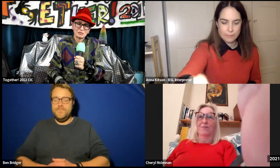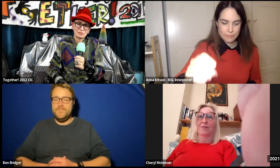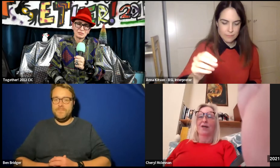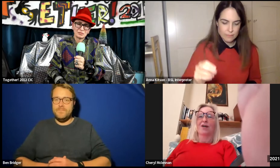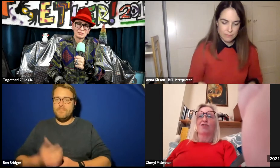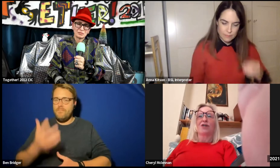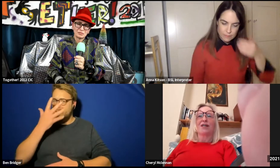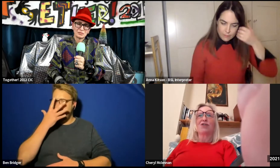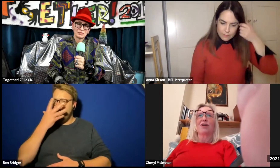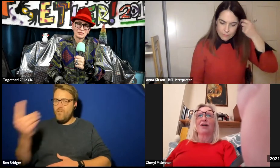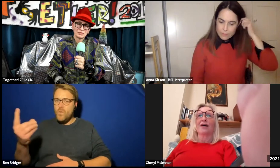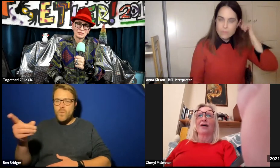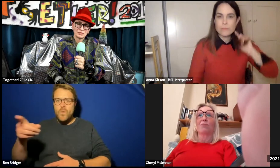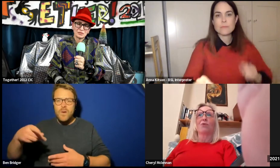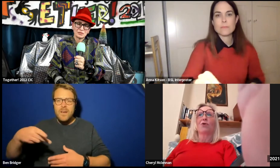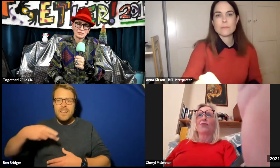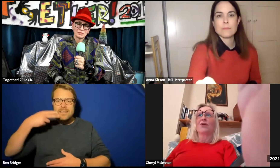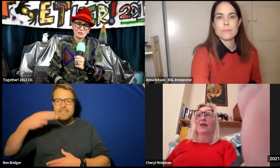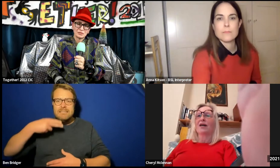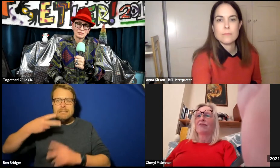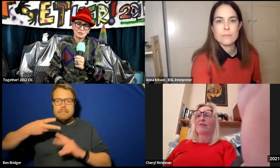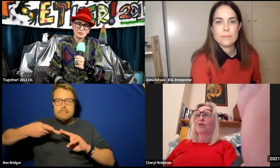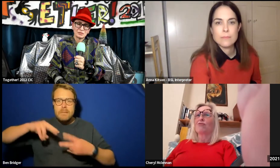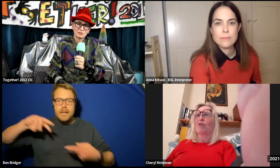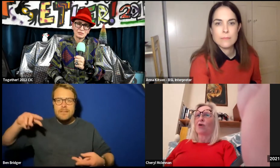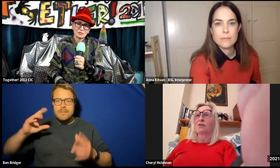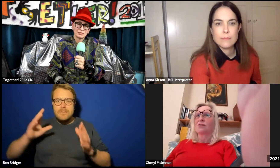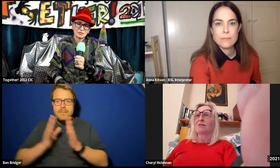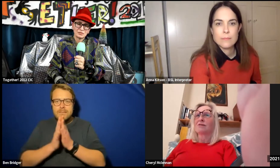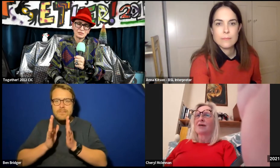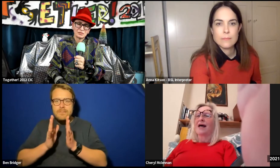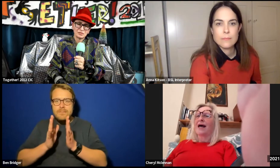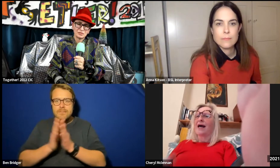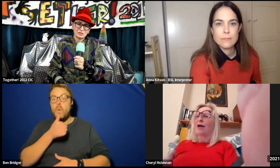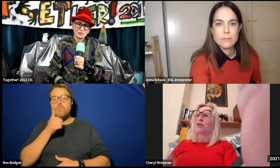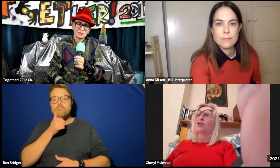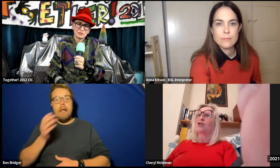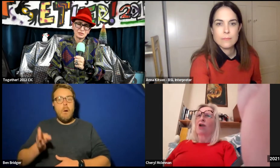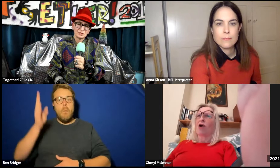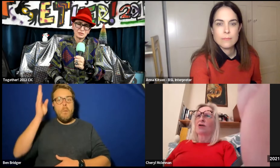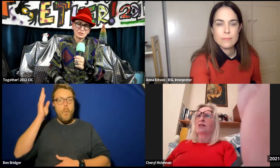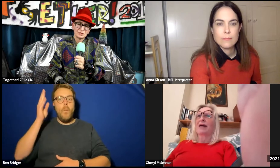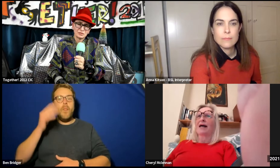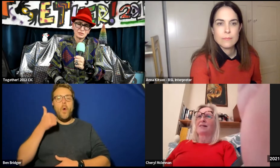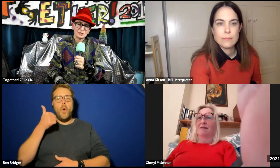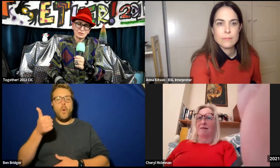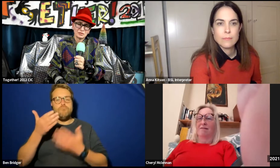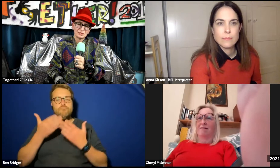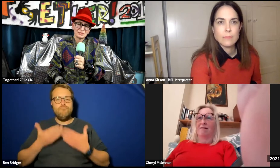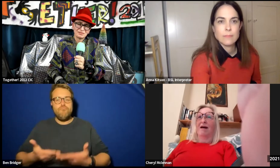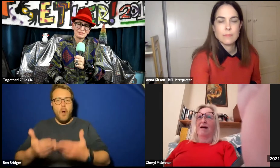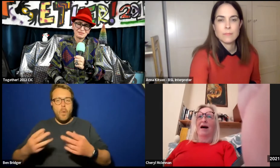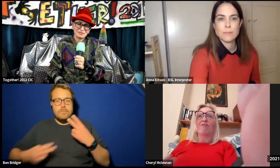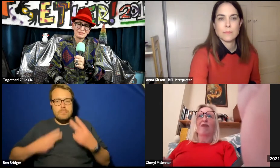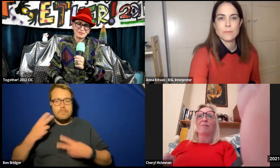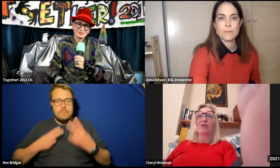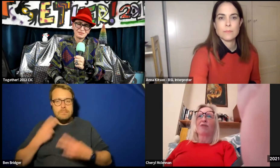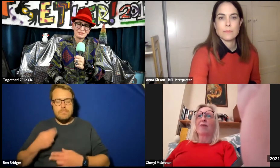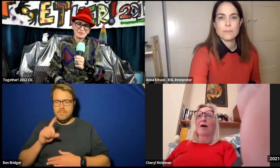Traditionally up North the day for a good roast. It was such long spaghetti. I wrapped it around my fork